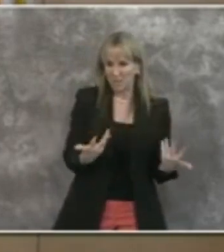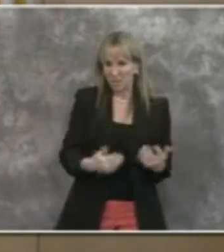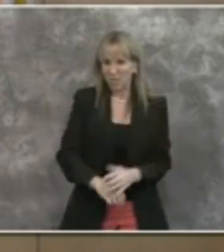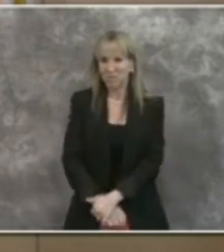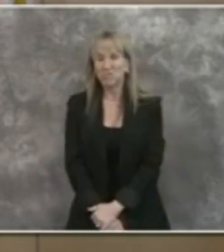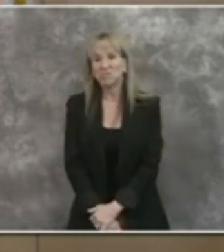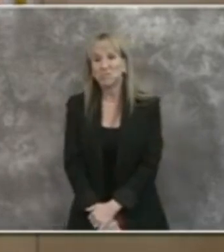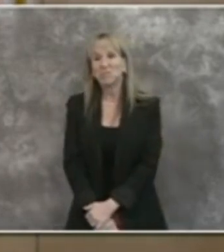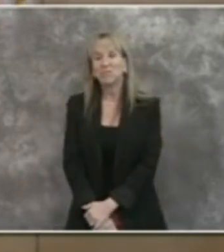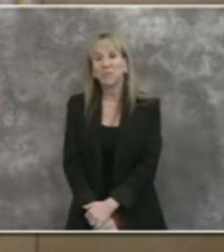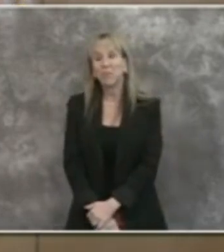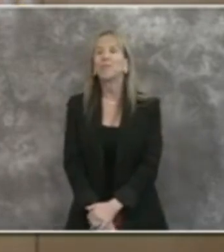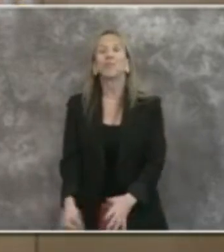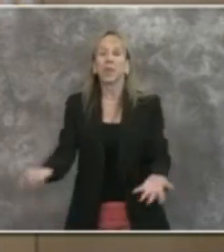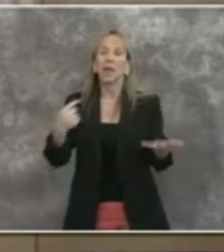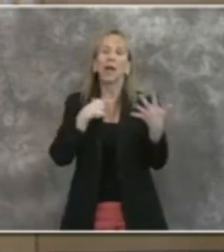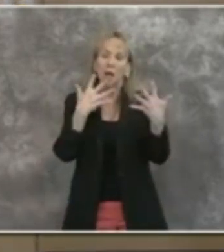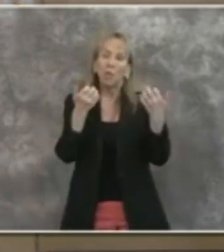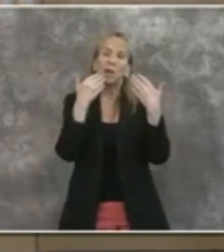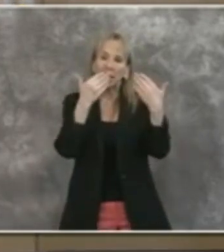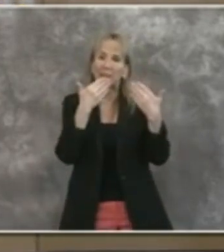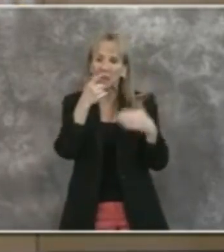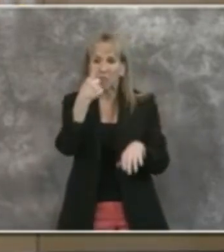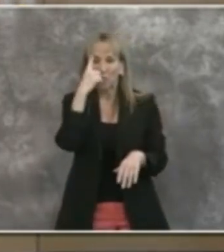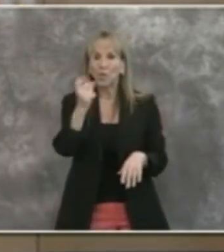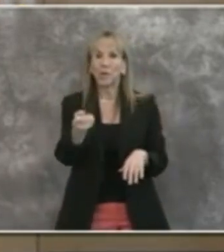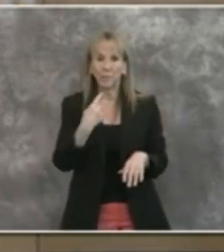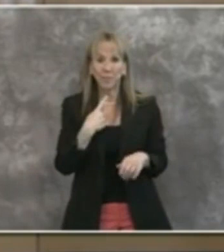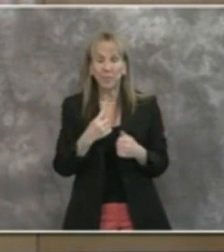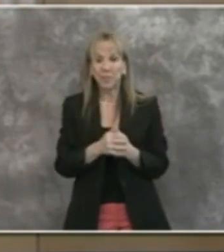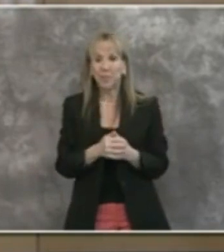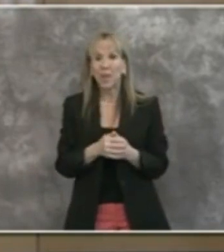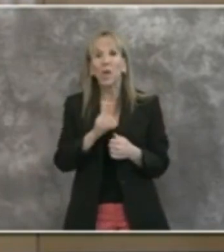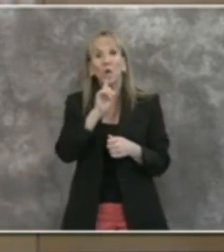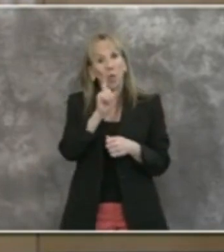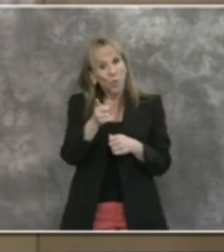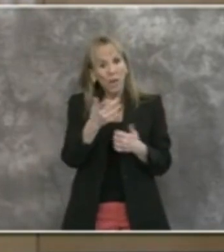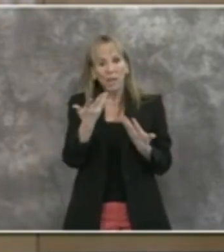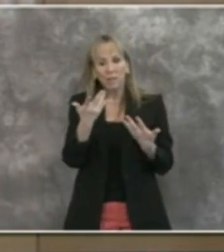DICK'S. COVID YET WHERE THERE WAS AN UNDERLYING HEALTH ISSUES SO HE SAID HE CALLED ME. PURELY COVID RELATED